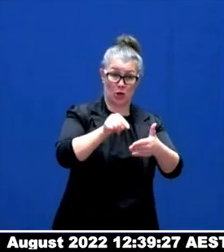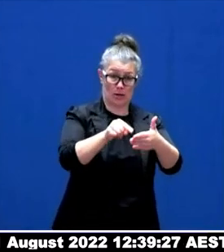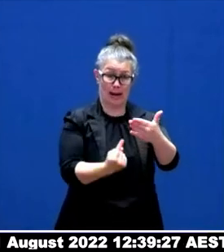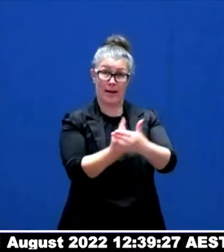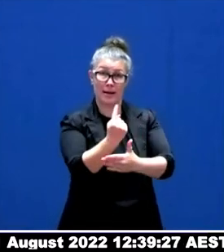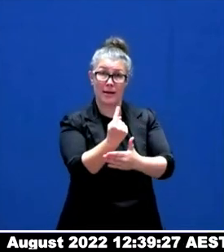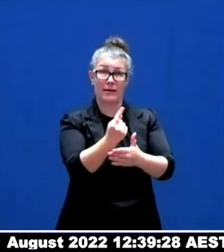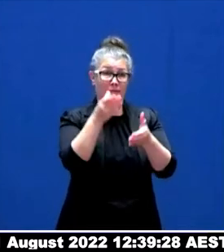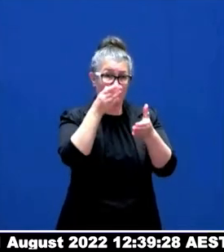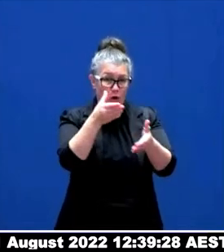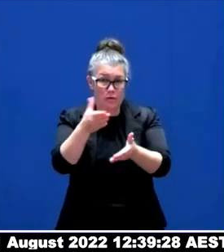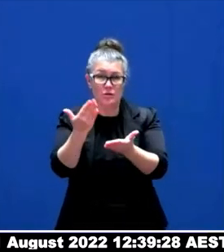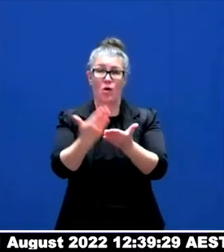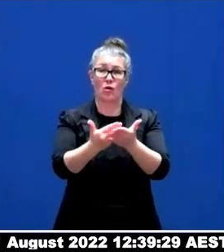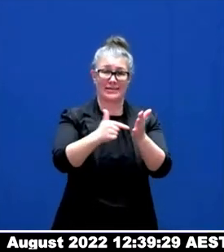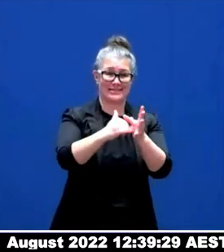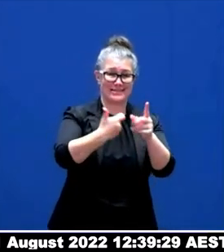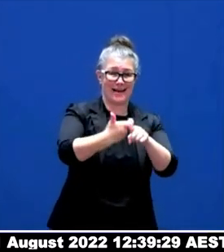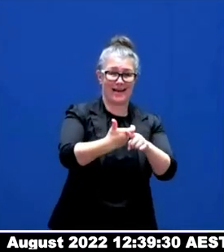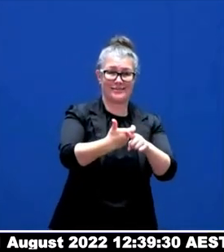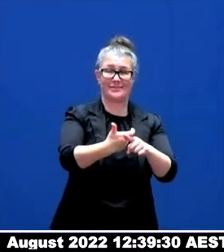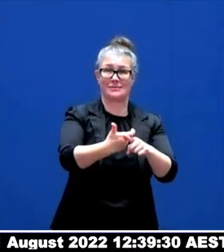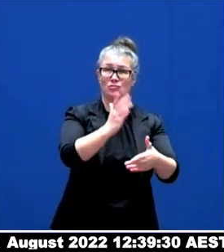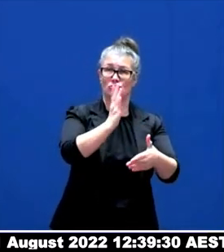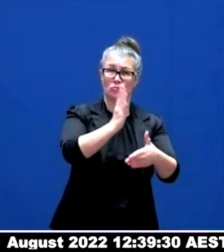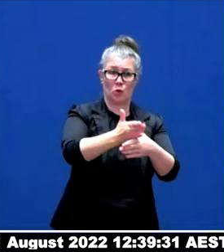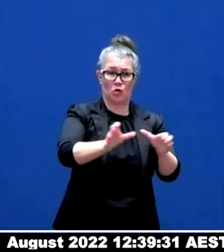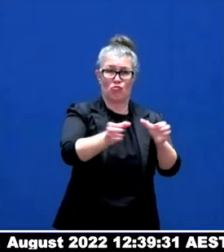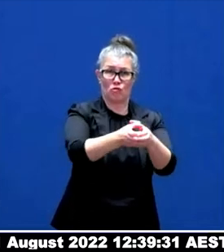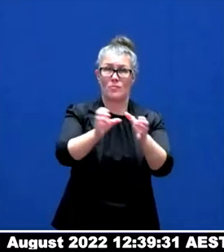tasking groups, and one of the items under Tasking Group 2, which is looking at